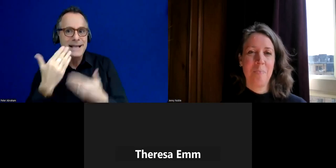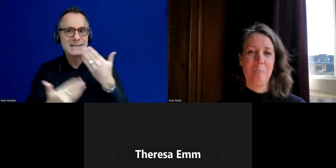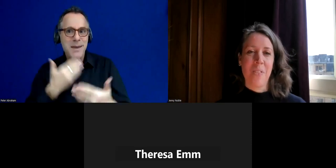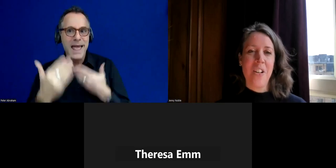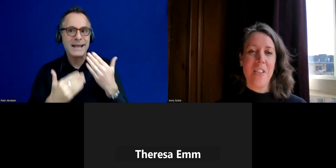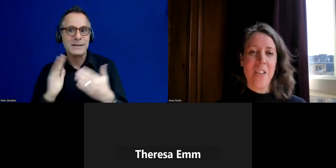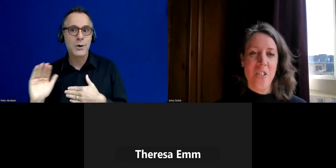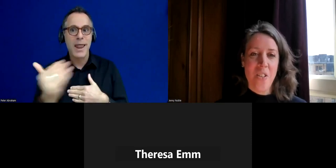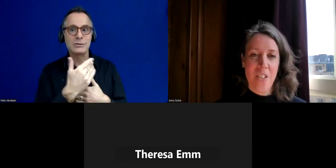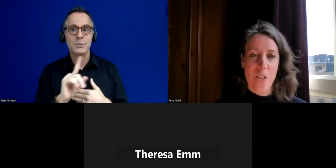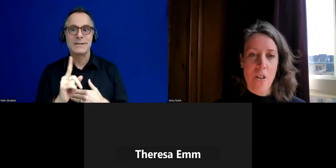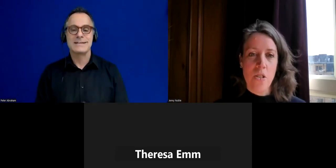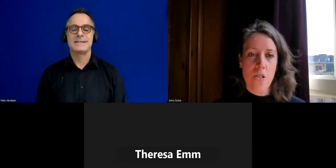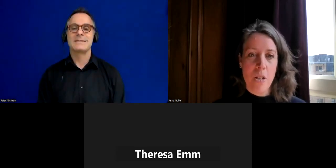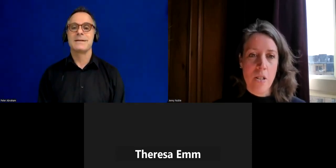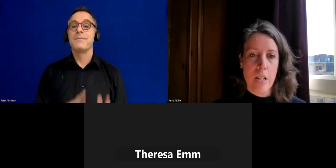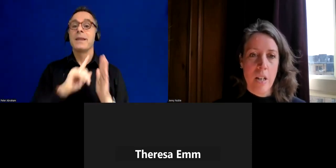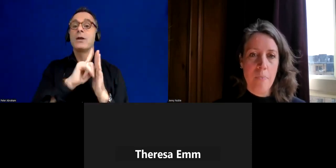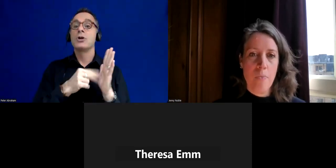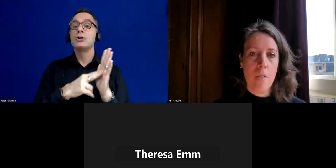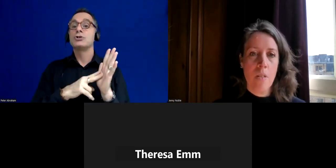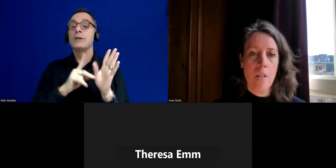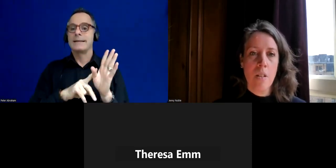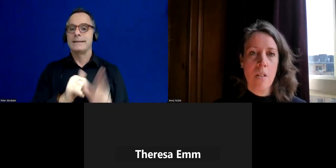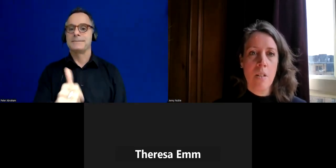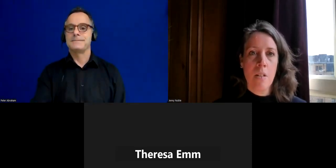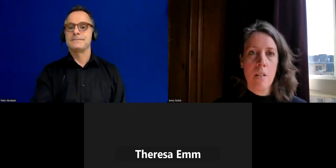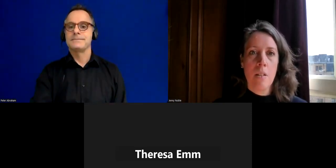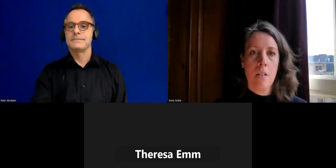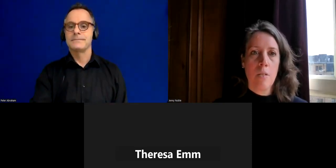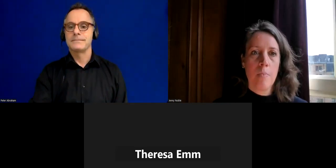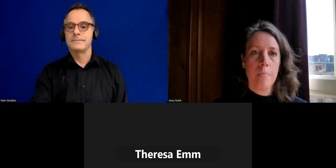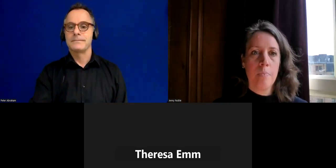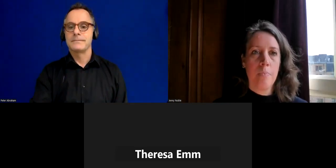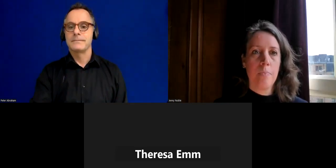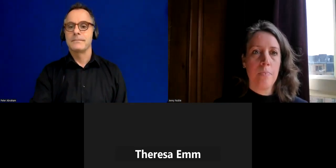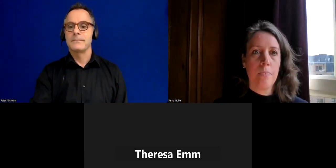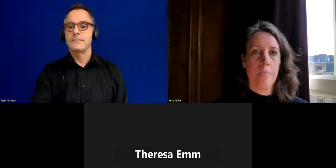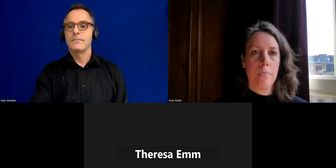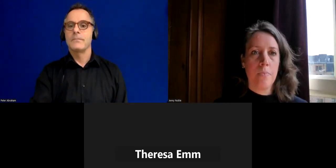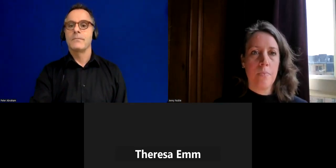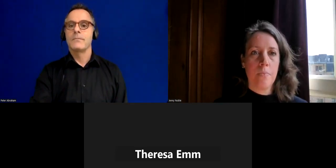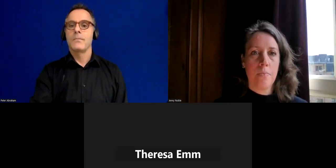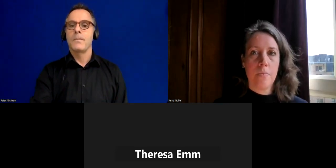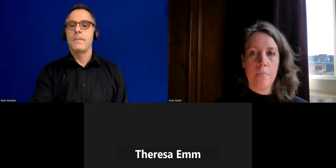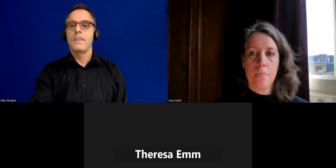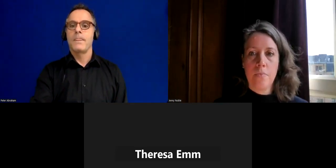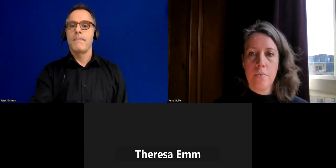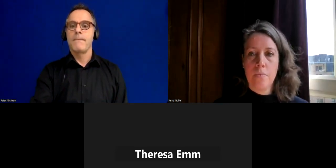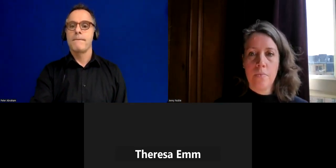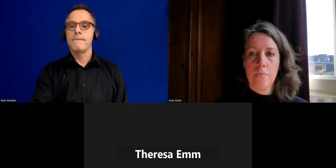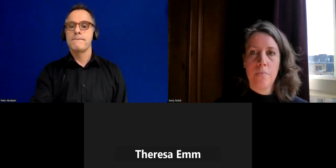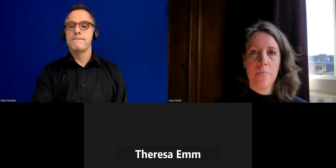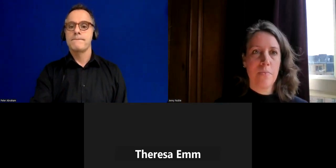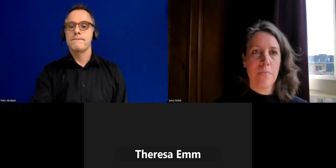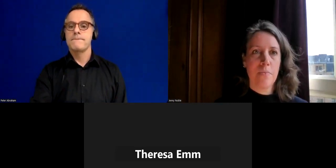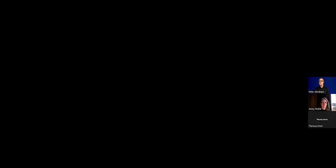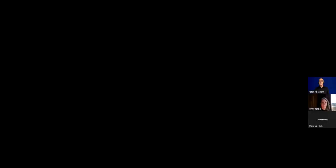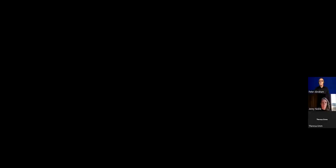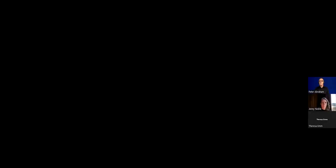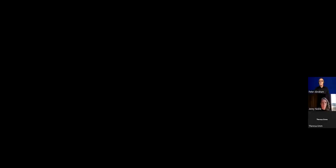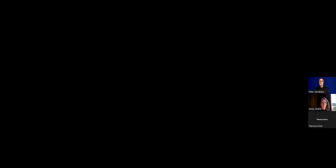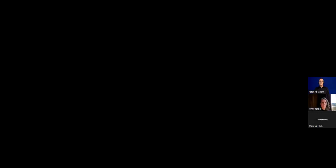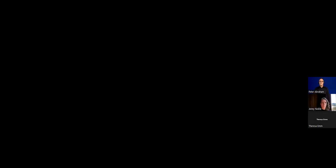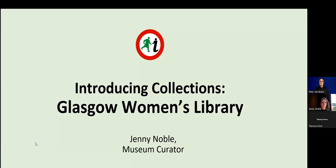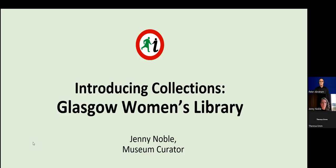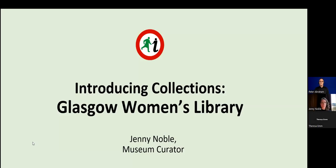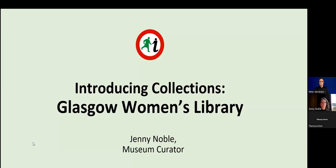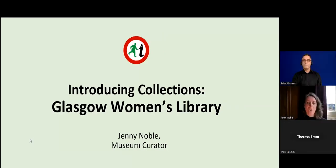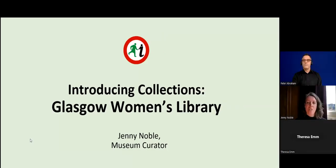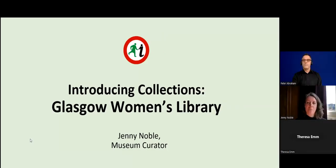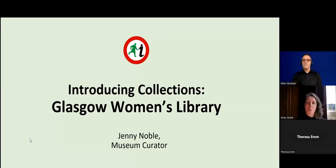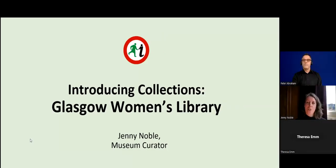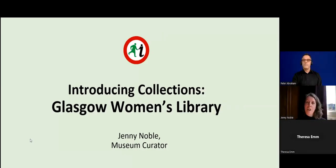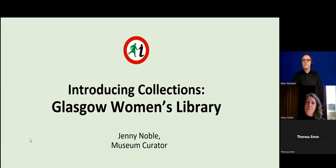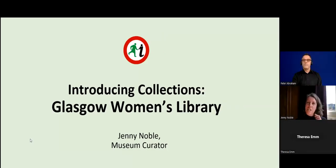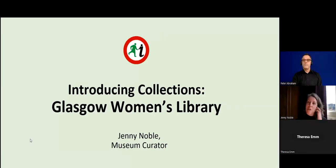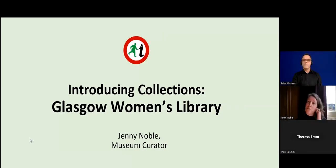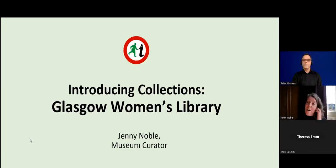Jenny: Great, thank you. So, I'll just share my screen again. Okay, well thanks very much for